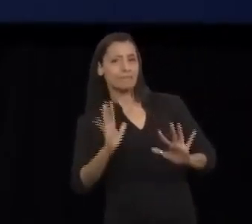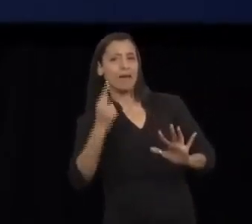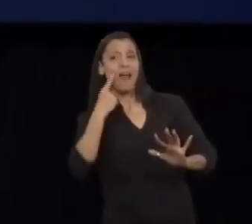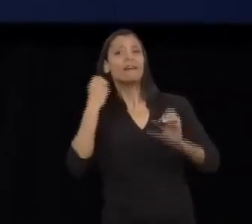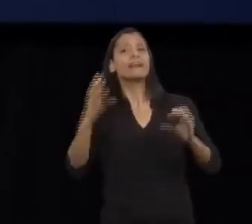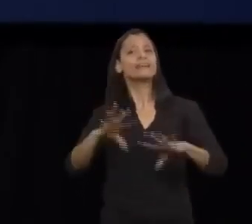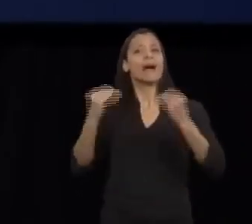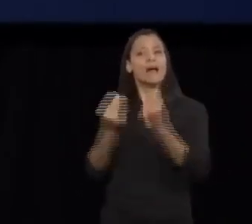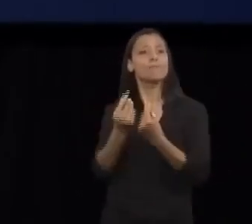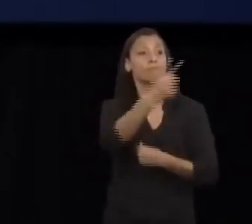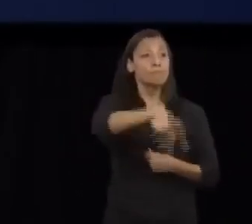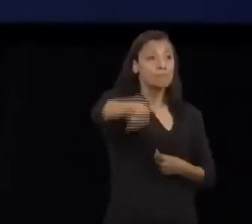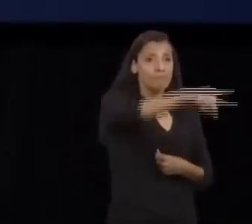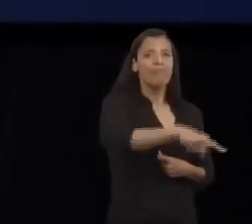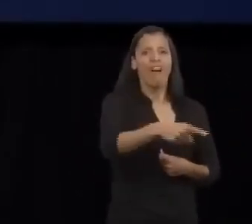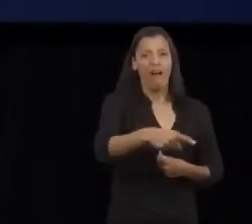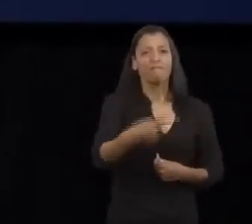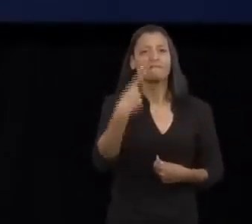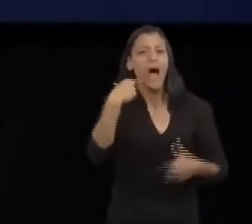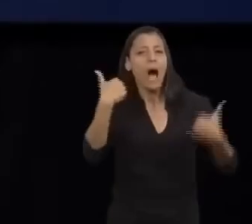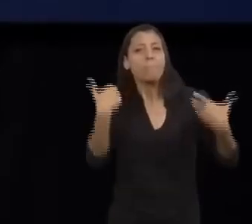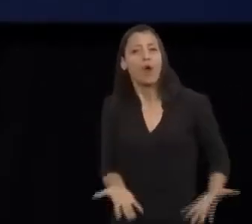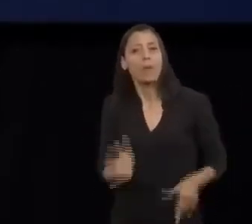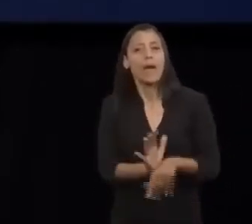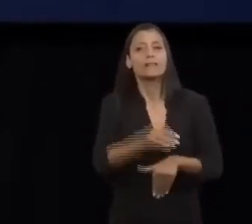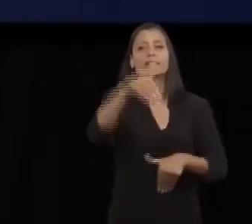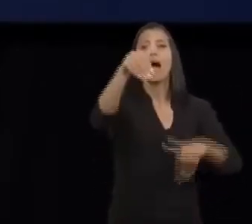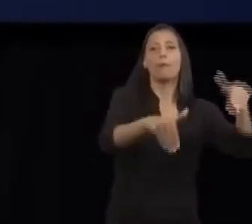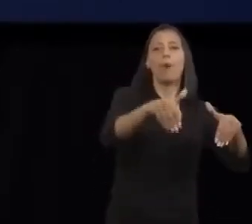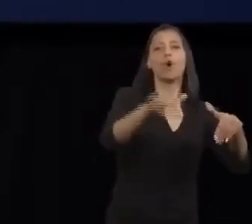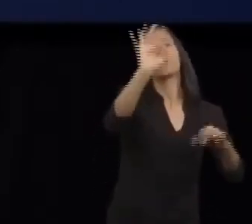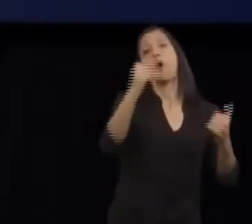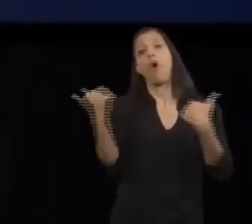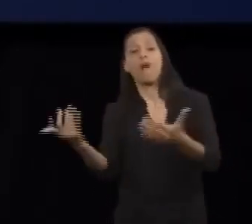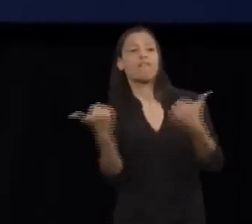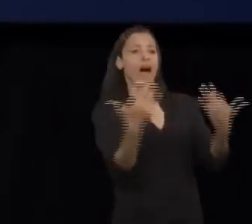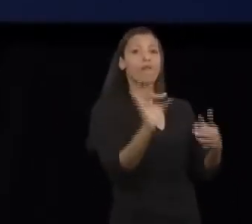to vote for any kind of nonsense to increase public spending and generate tax deficit